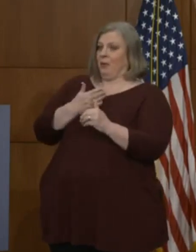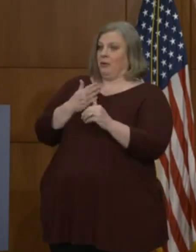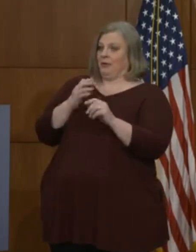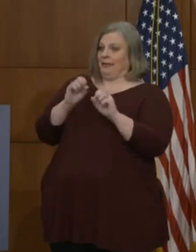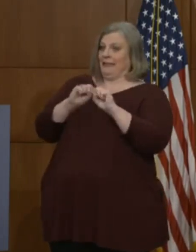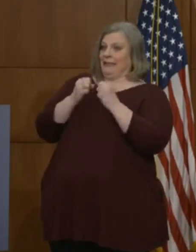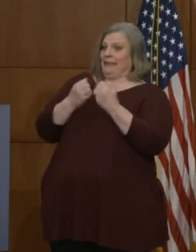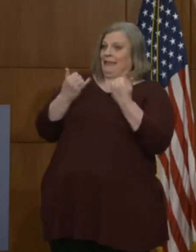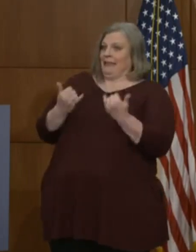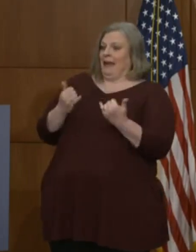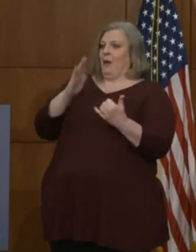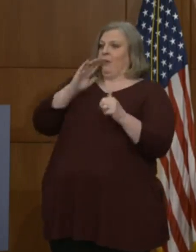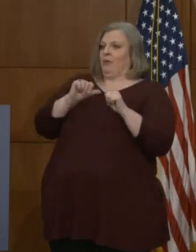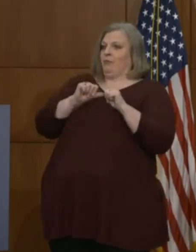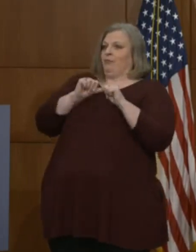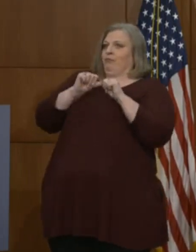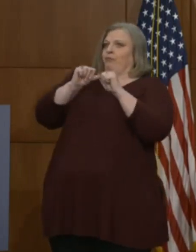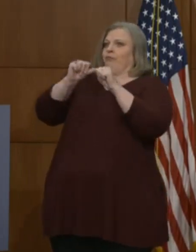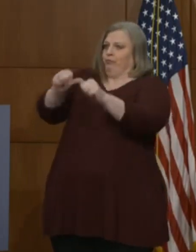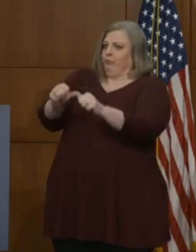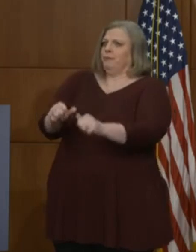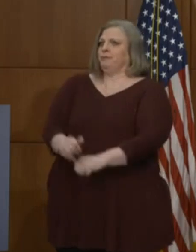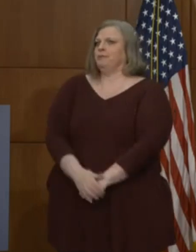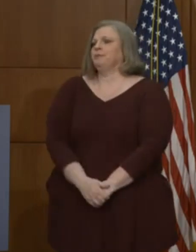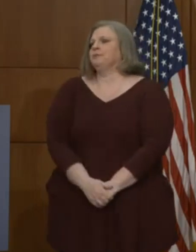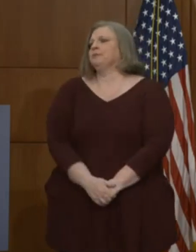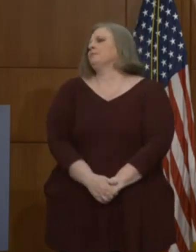THINK IT’S AS PART OF THE WAY OUR SOCIETY. OF ACTS ON A DAY